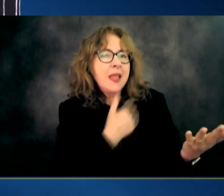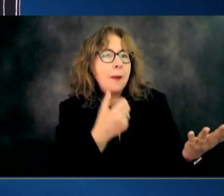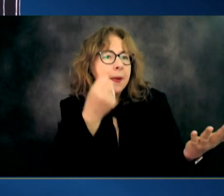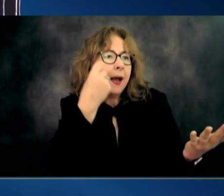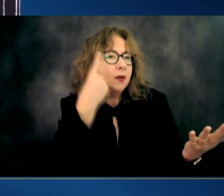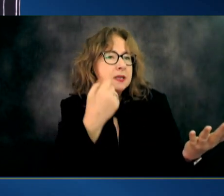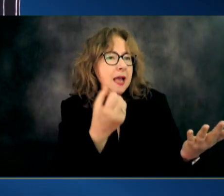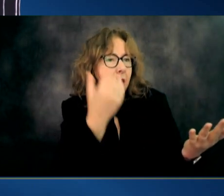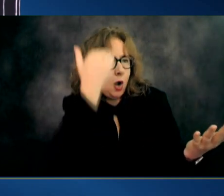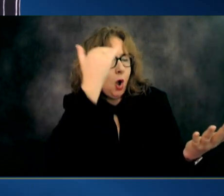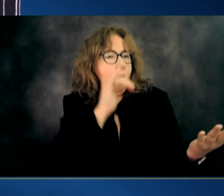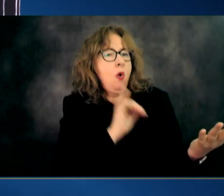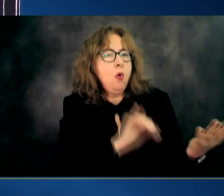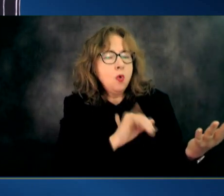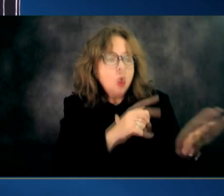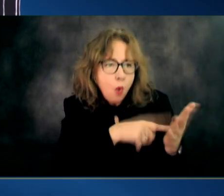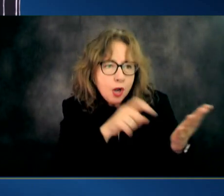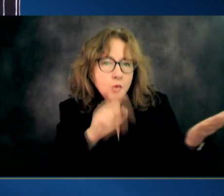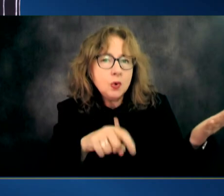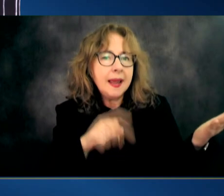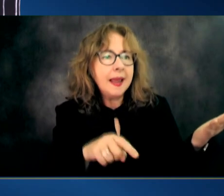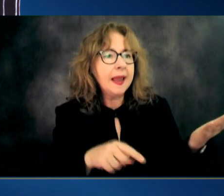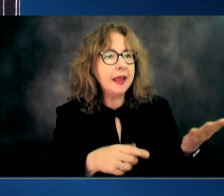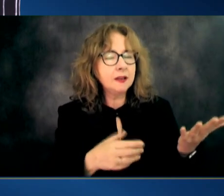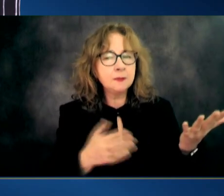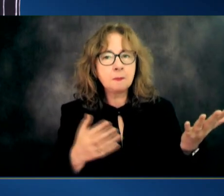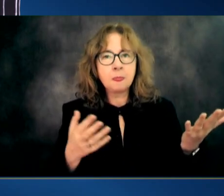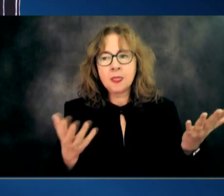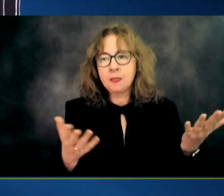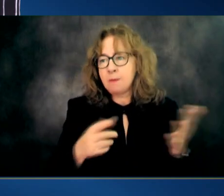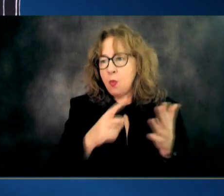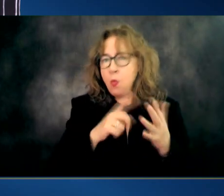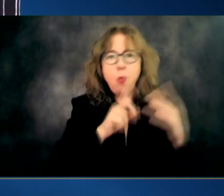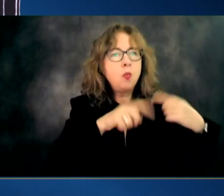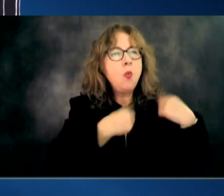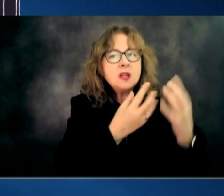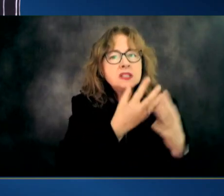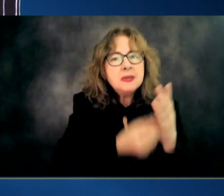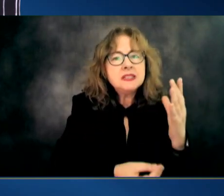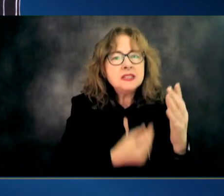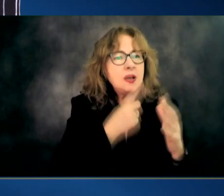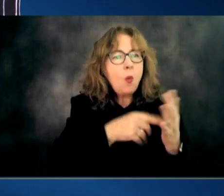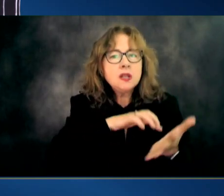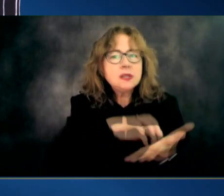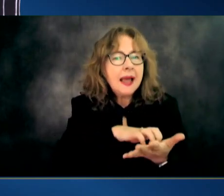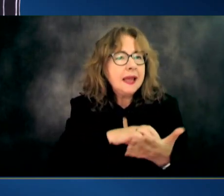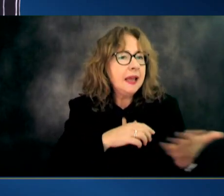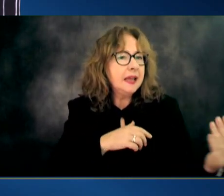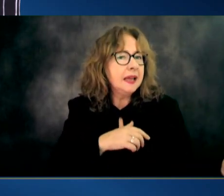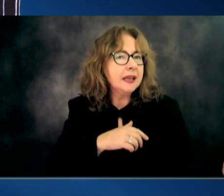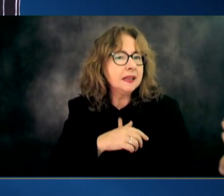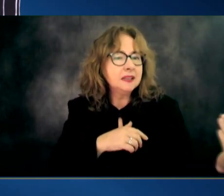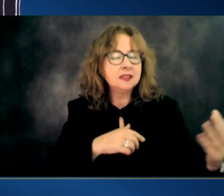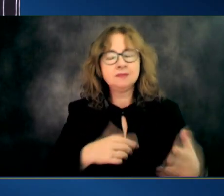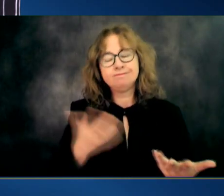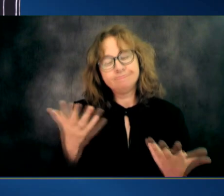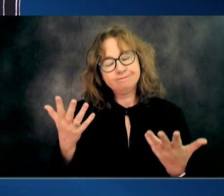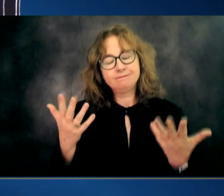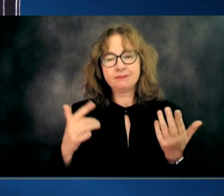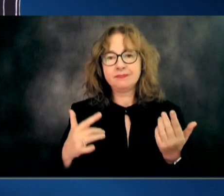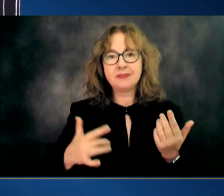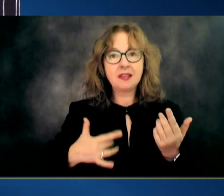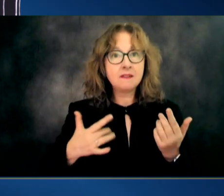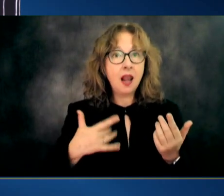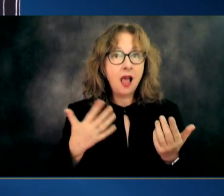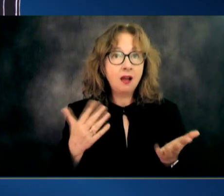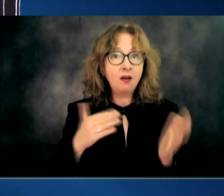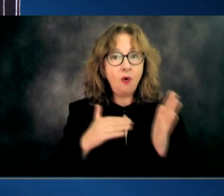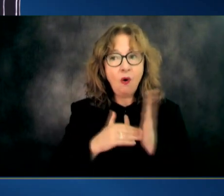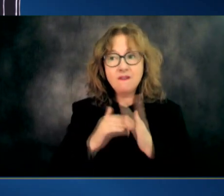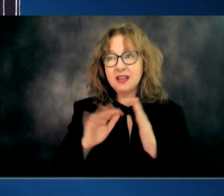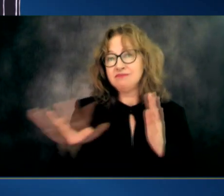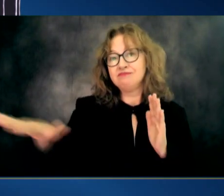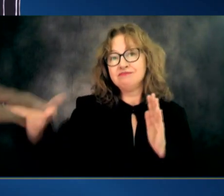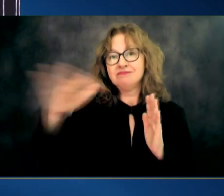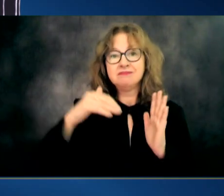what's needed, what might be missing or lacking. And I feel like a lot of times, doctors sometimes,